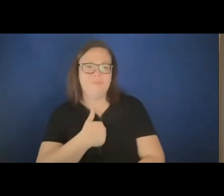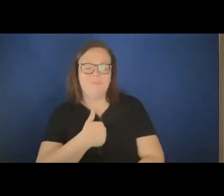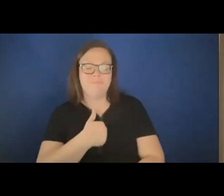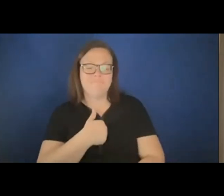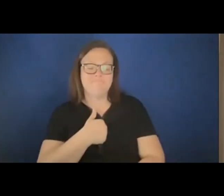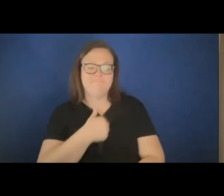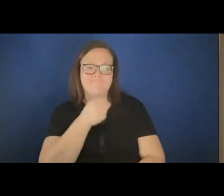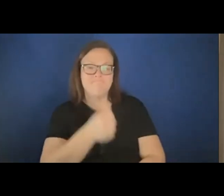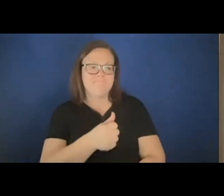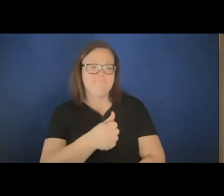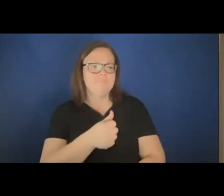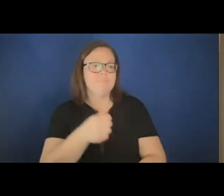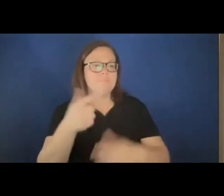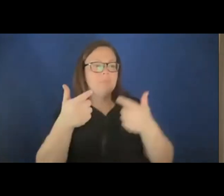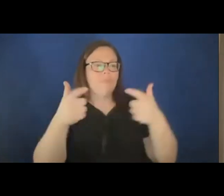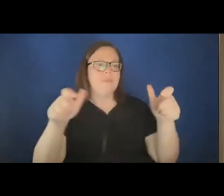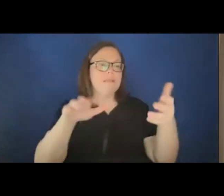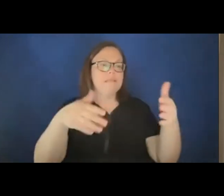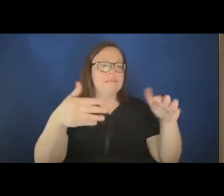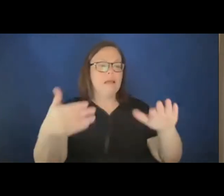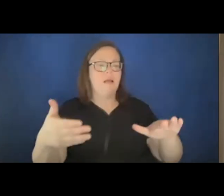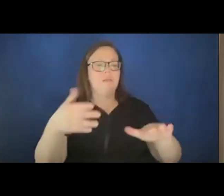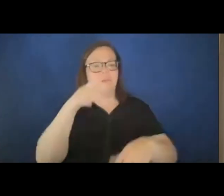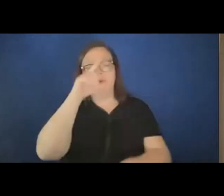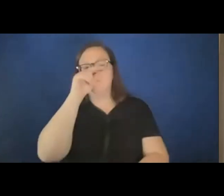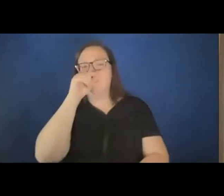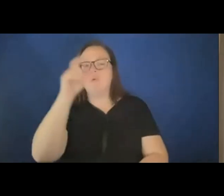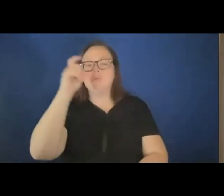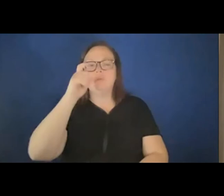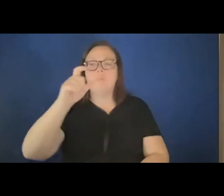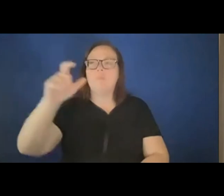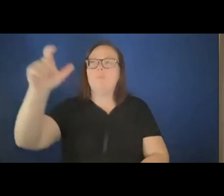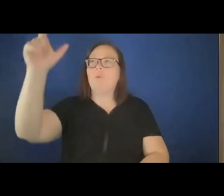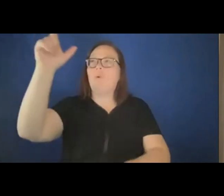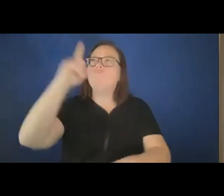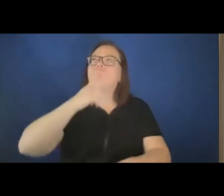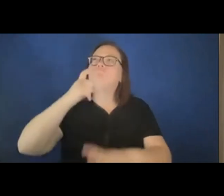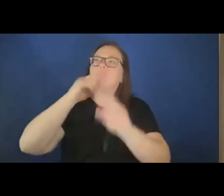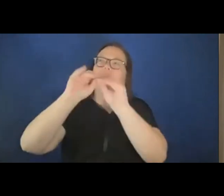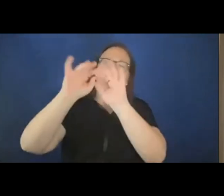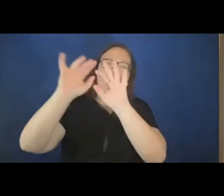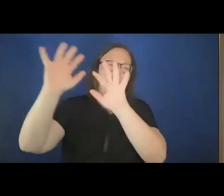There was the great death of birds the moon was consumed with fire the stars were visible